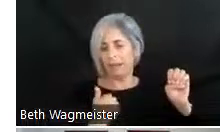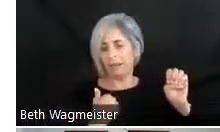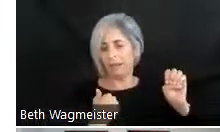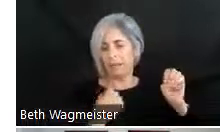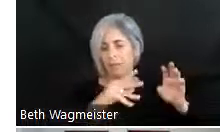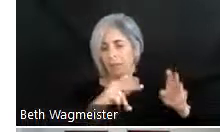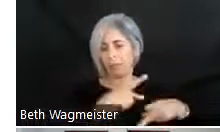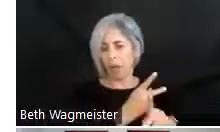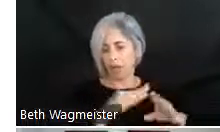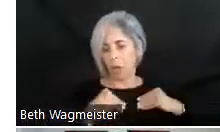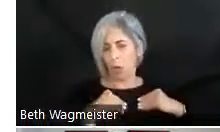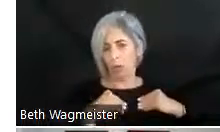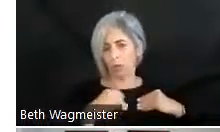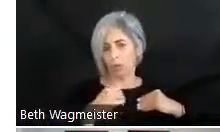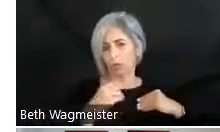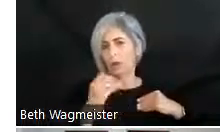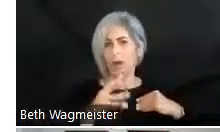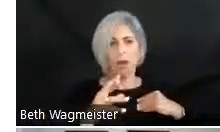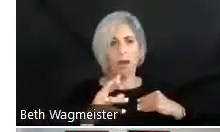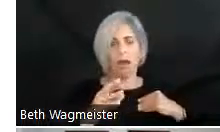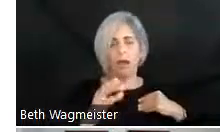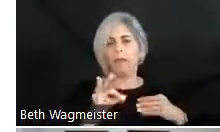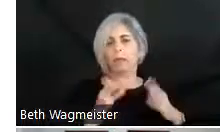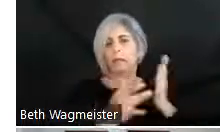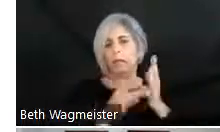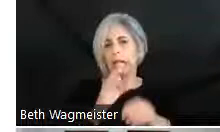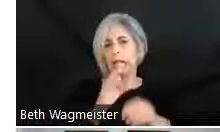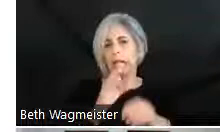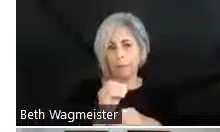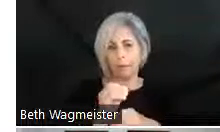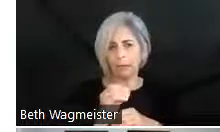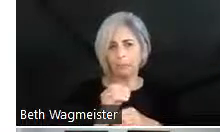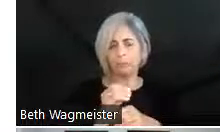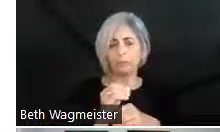let's just say a Fintech company, something like that. Usually I hear things like she